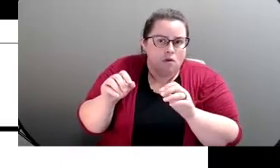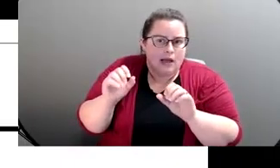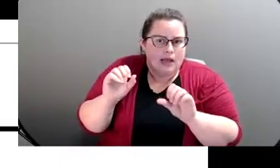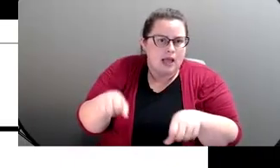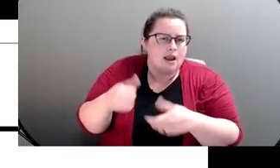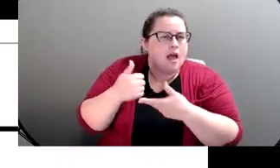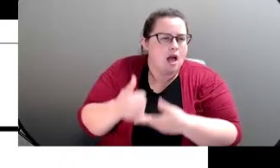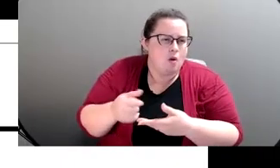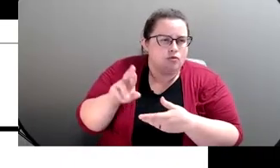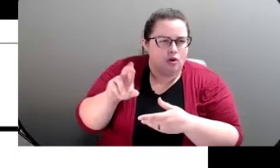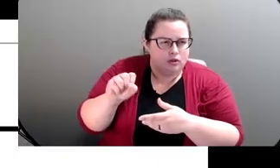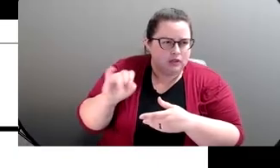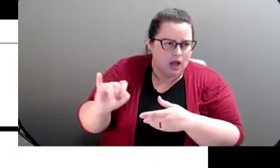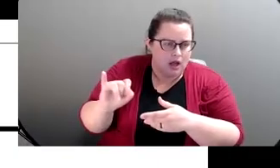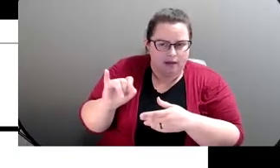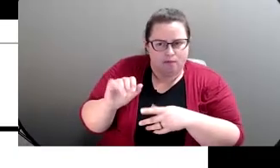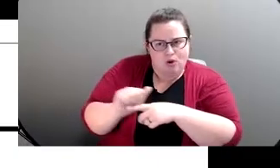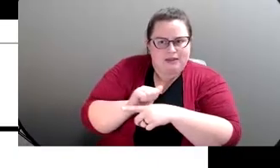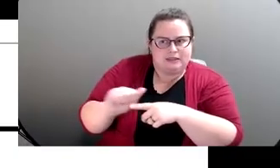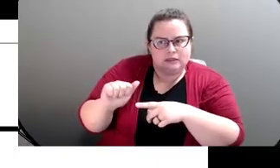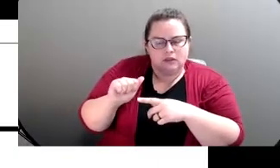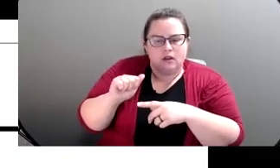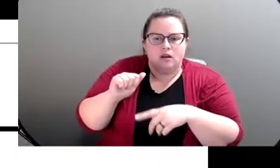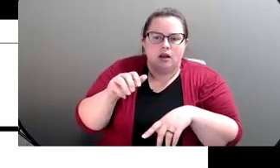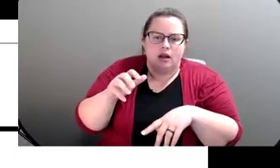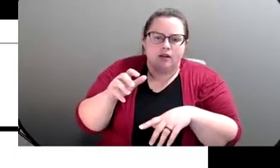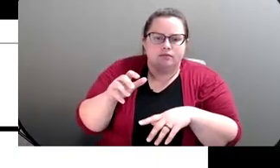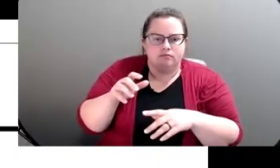these RSI practices make the students feel that they are, valued. And